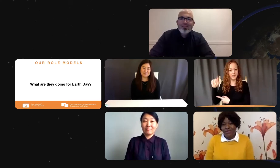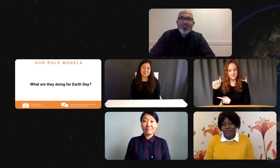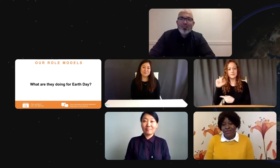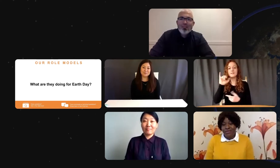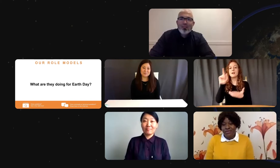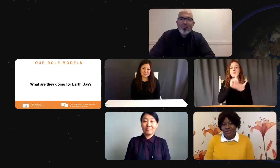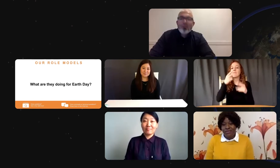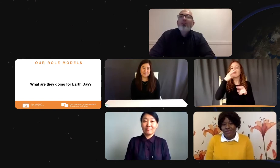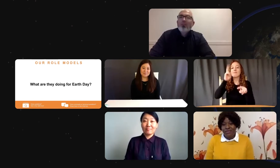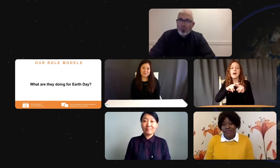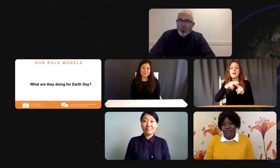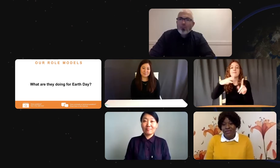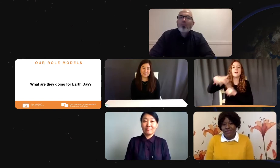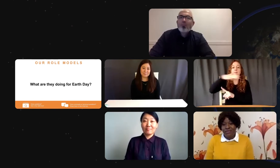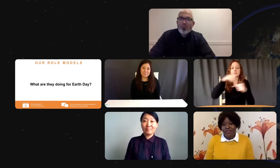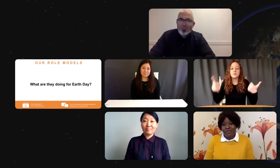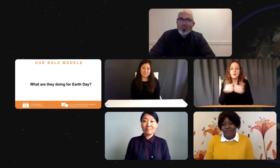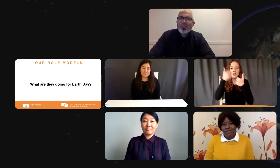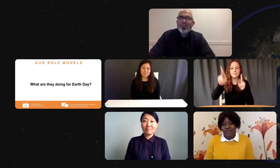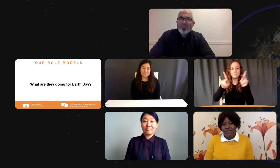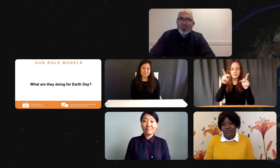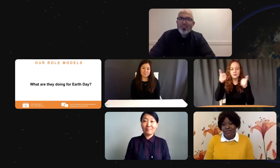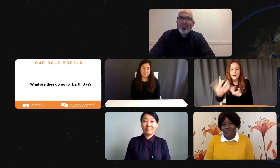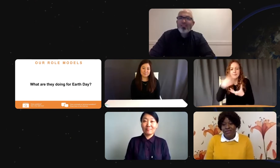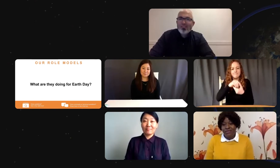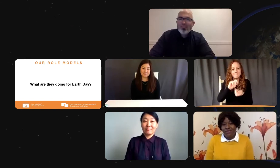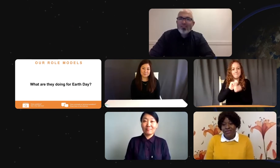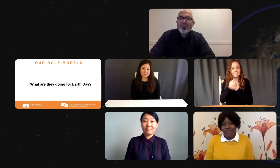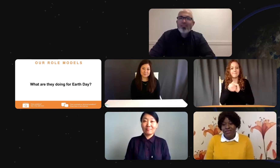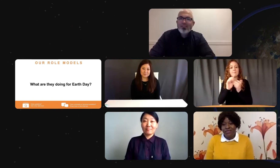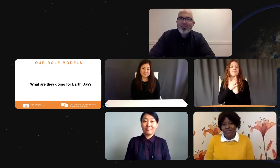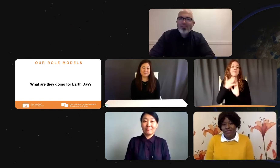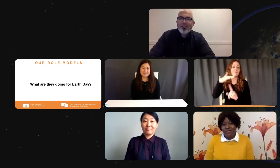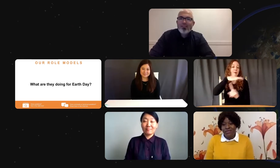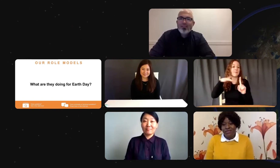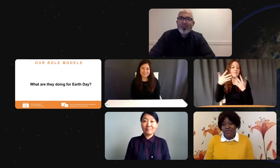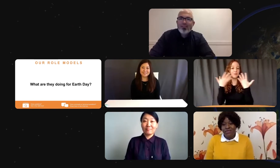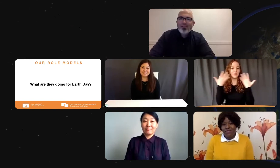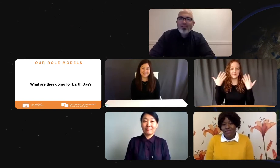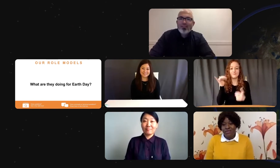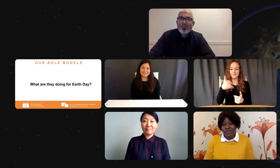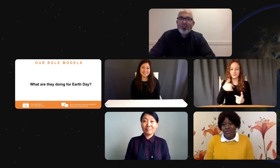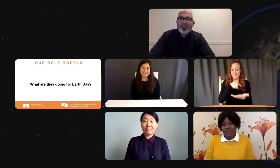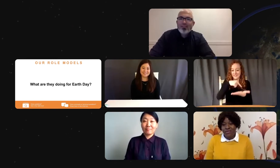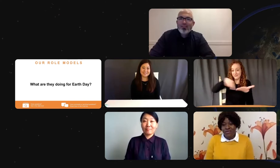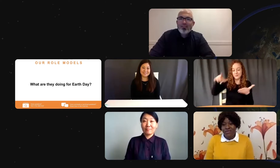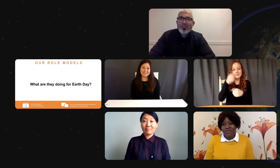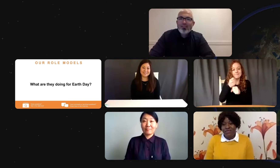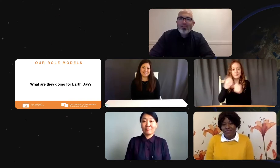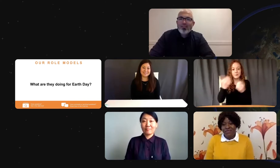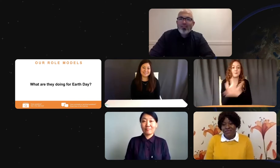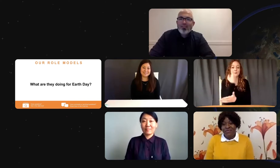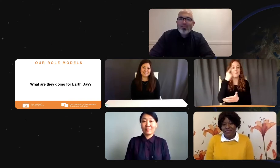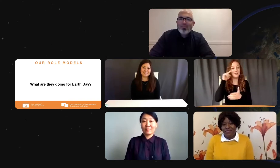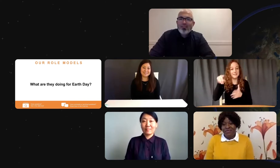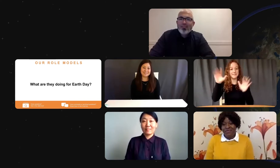Every week we've been doing something to gear up For Earth Day. It's called "opt to act."